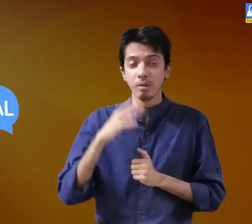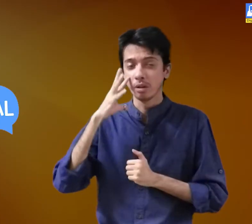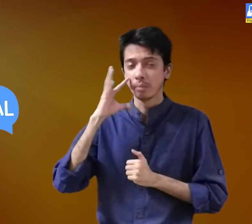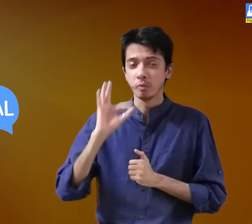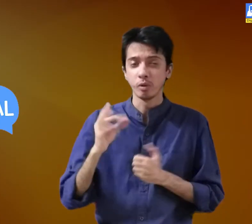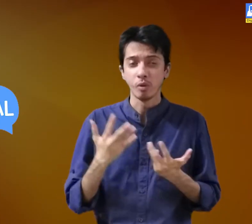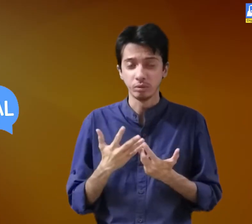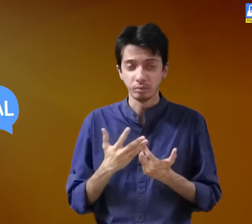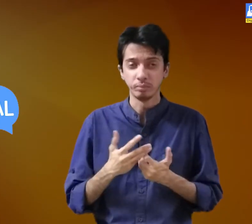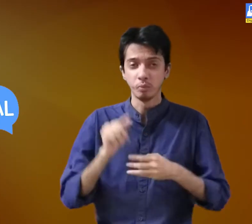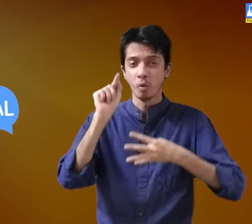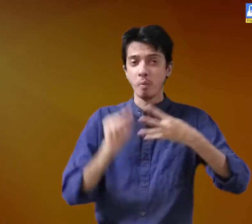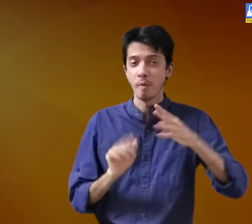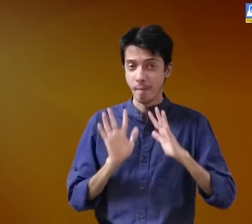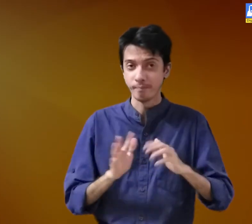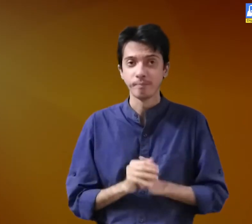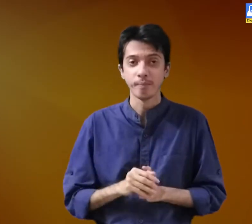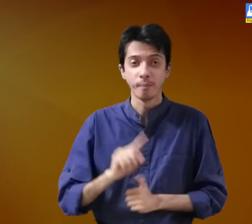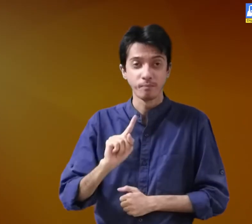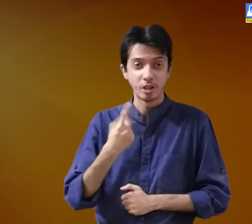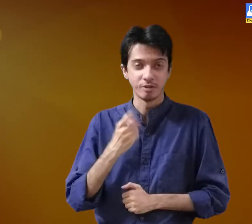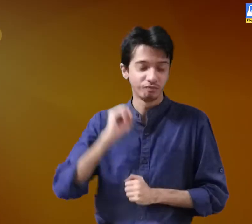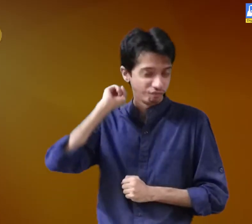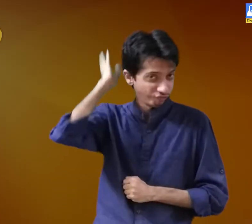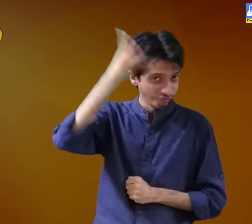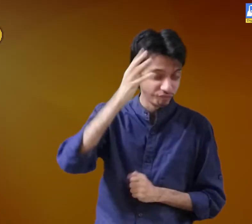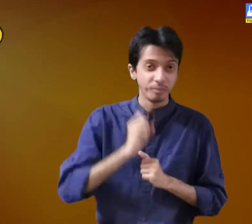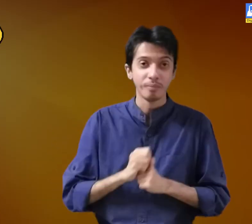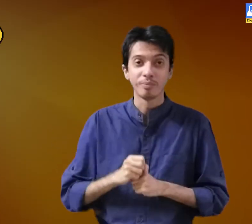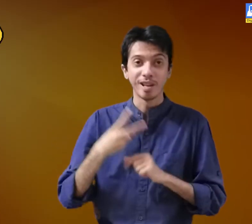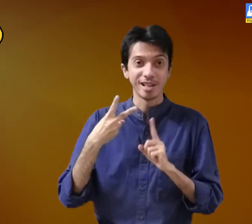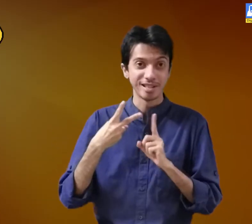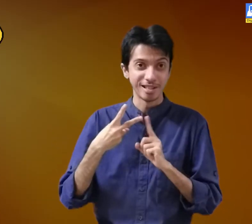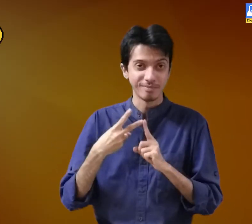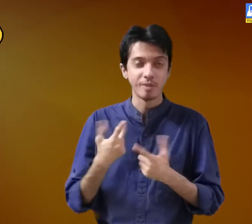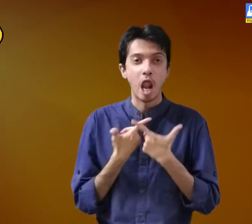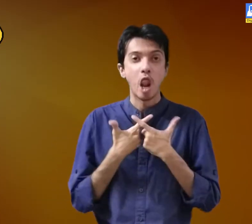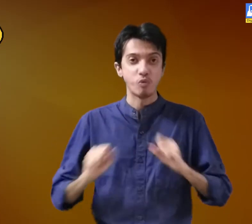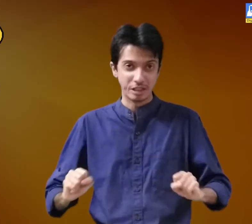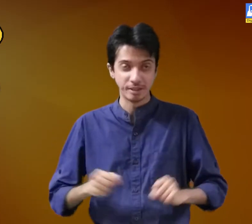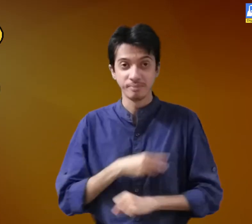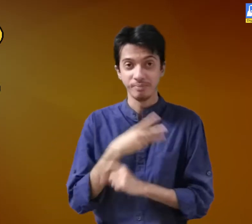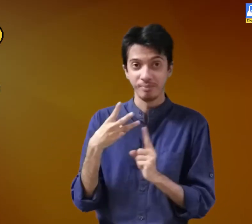key areas of development in deaf child first cognitive second linguistic